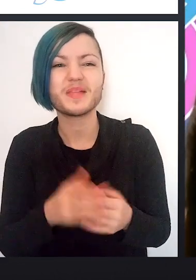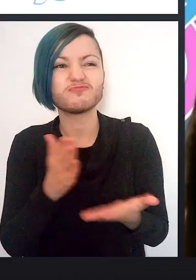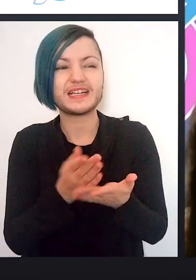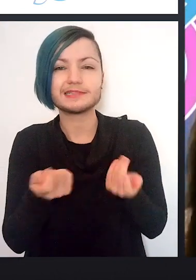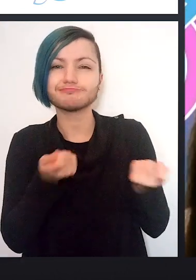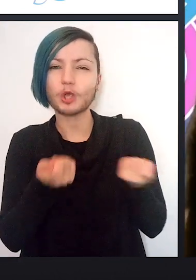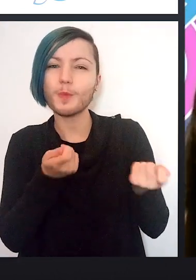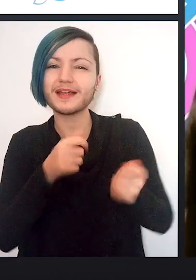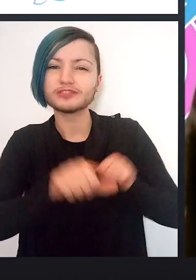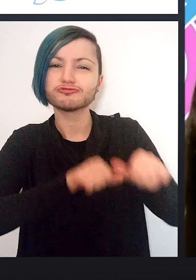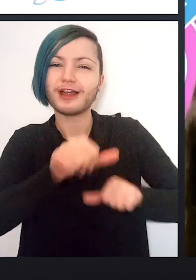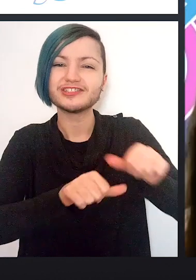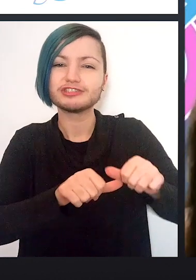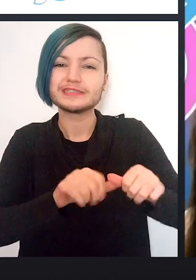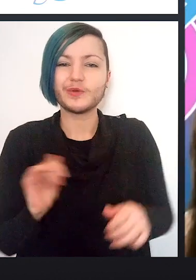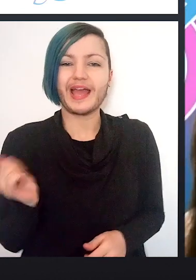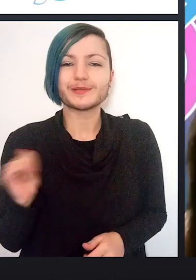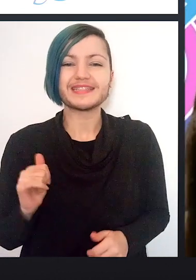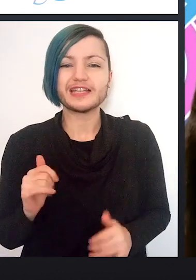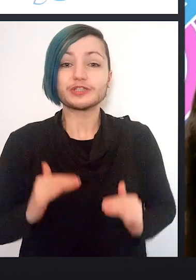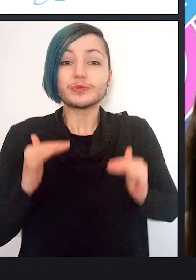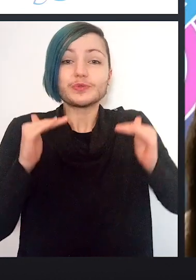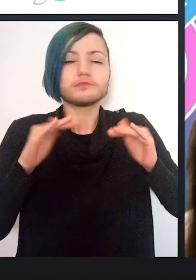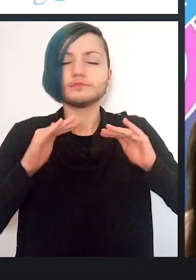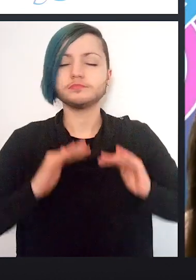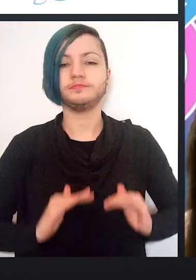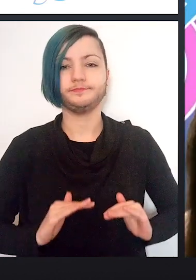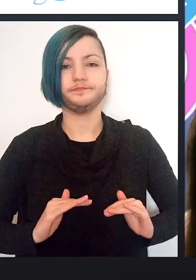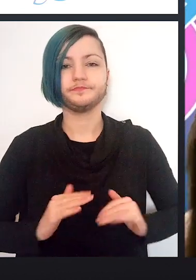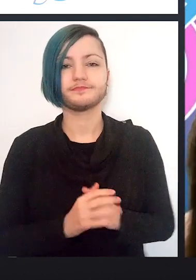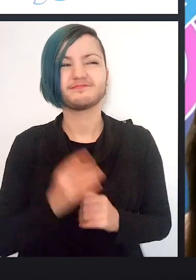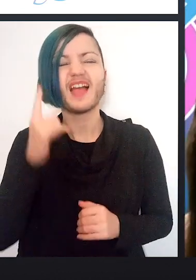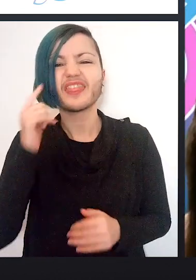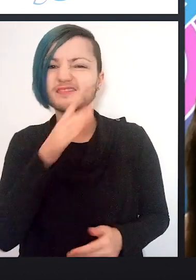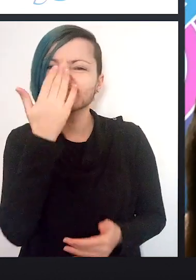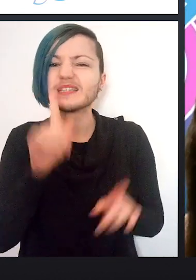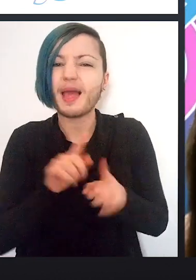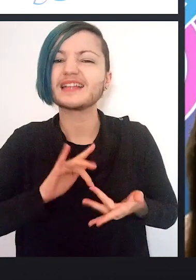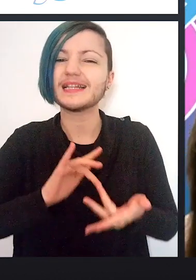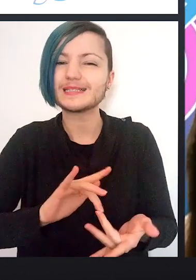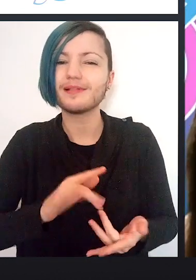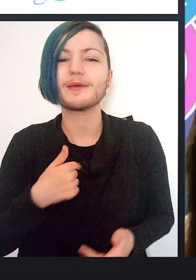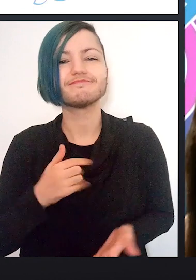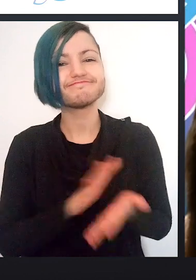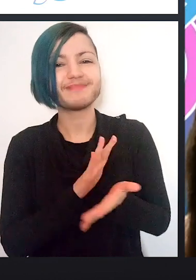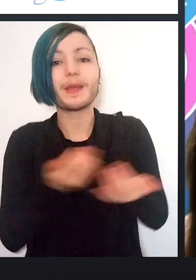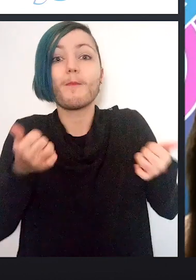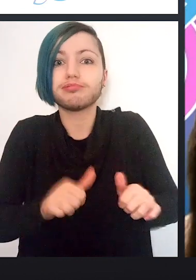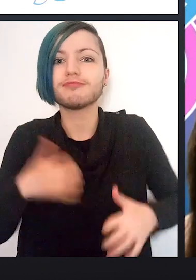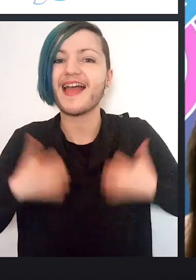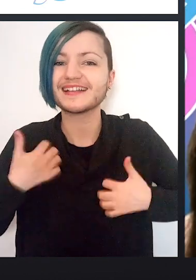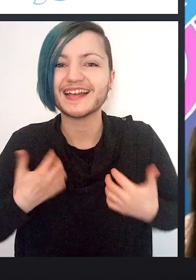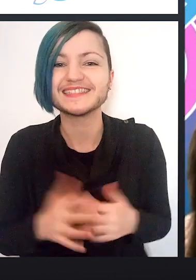To manage expectations. That's probably a sensible one. But I'm glad got you excited eventually about